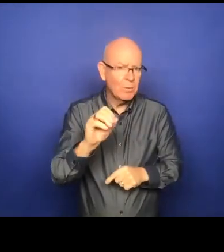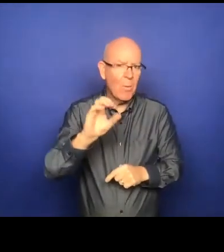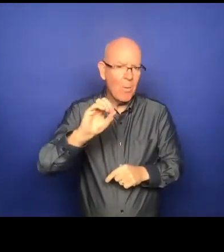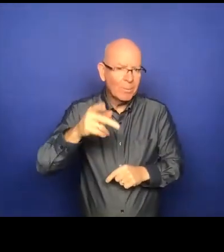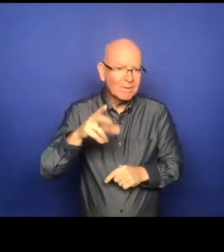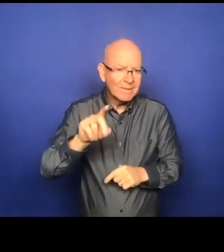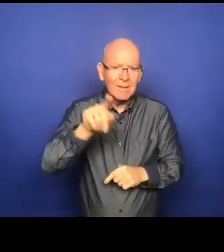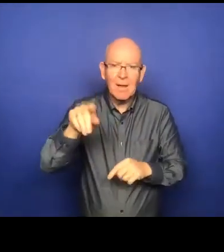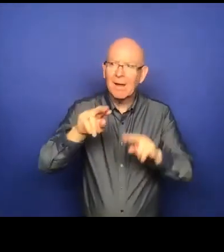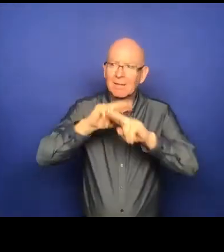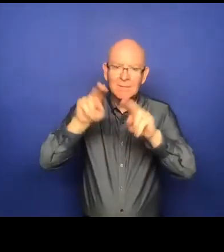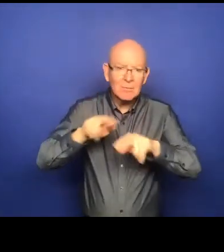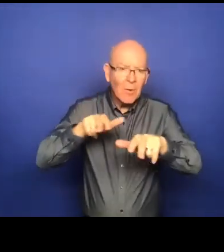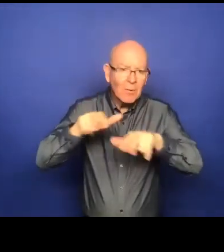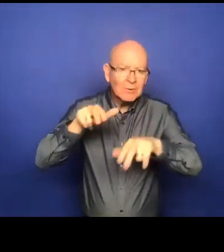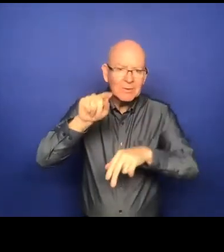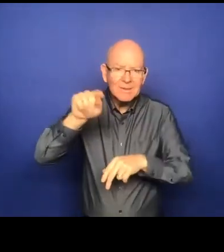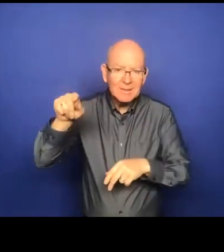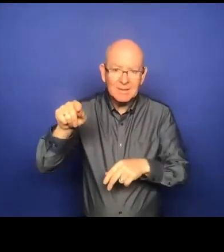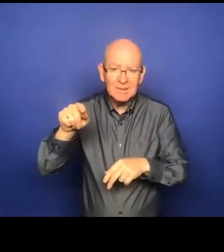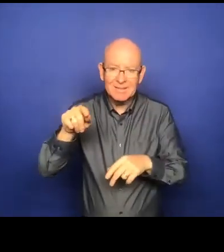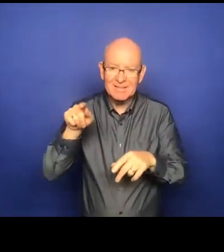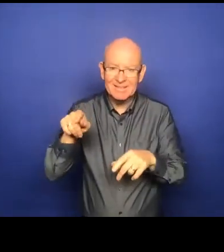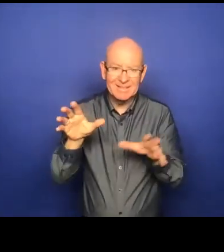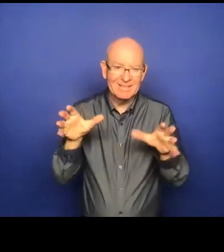comparable information to monitor compliance with the UNCRPD and the SD